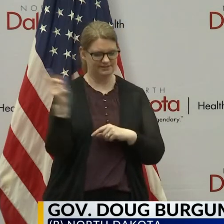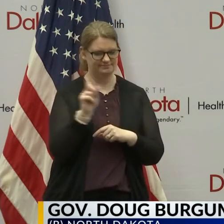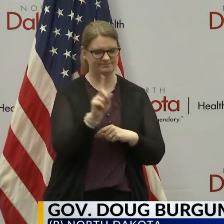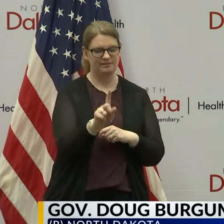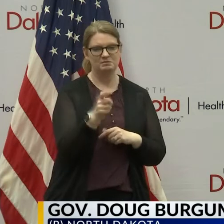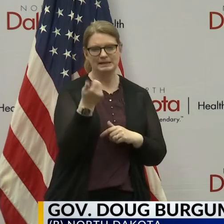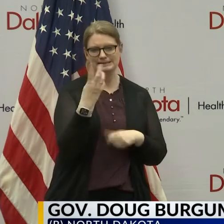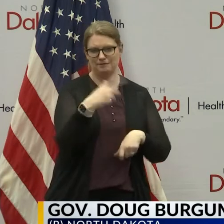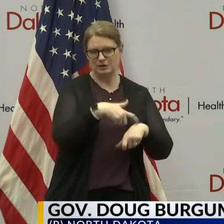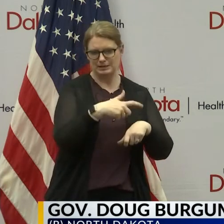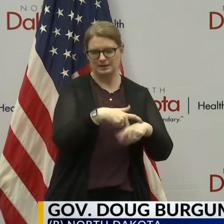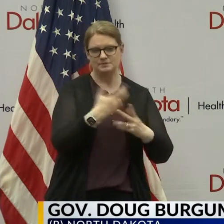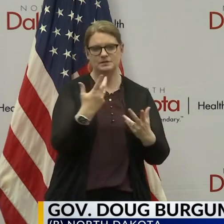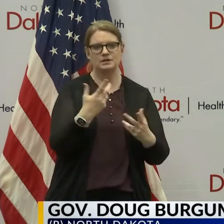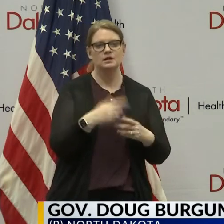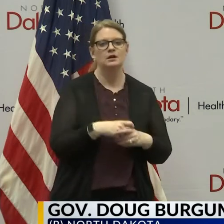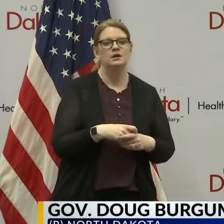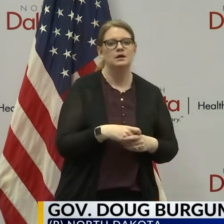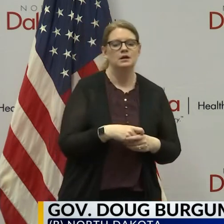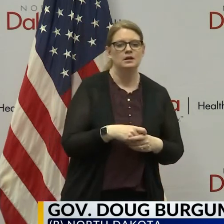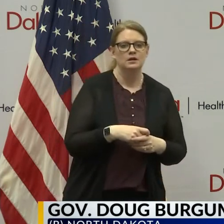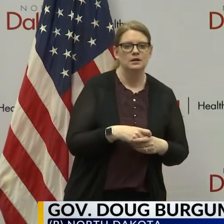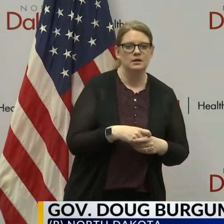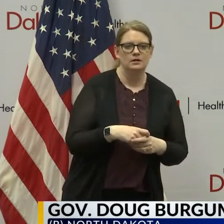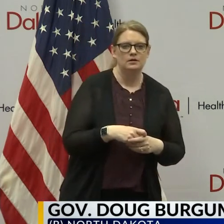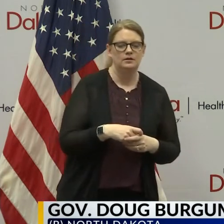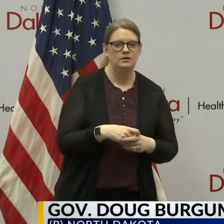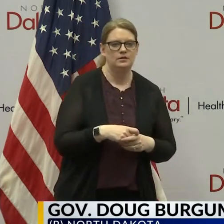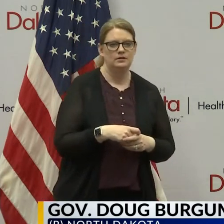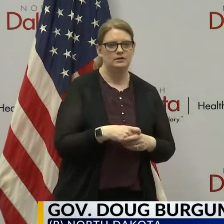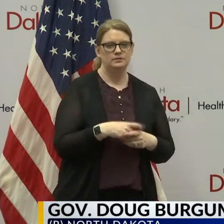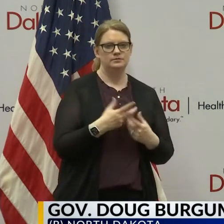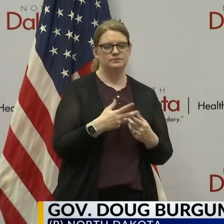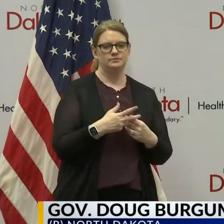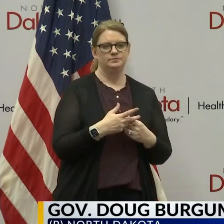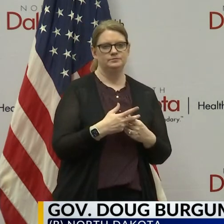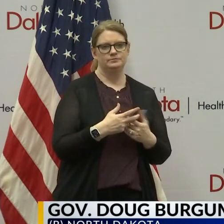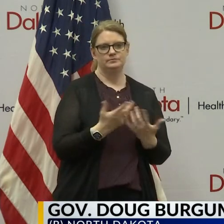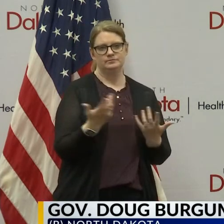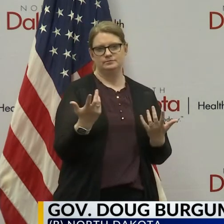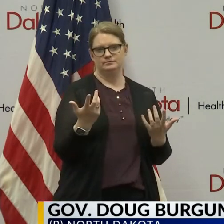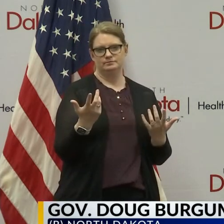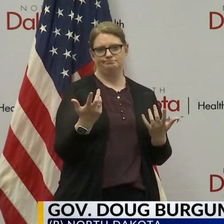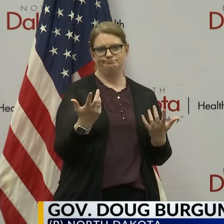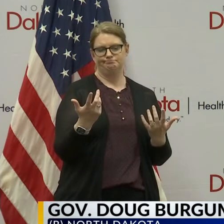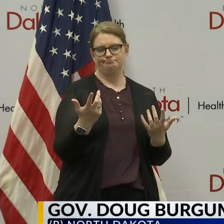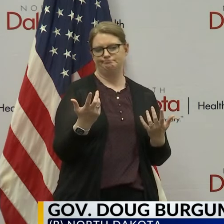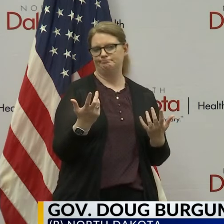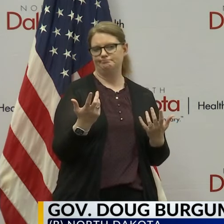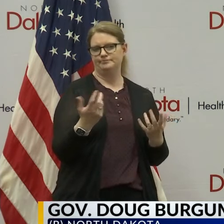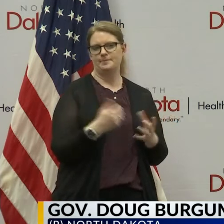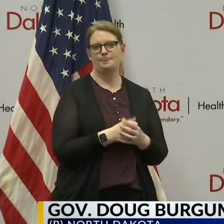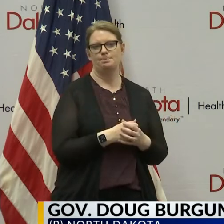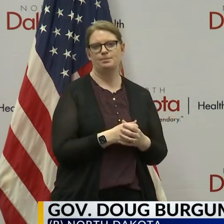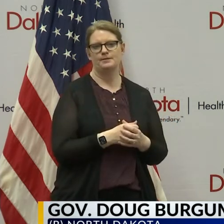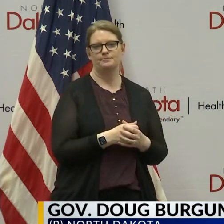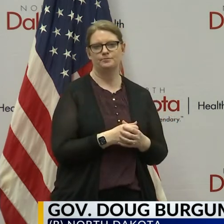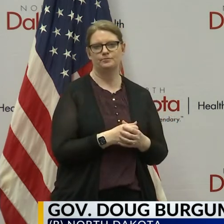INSURANCE COMMISSIONER JOHN GOTTFRIED WHO HAS BEEN A GREAT PARTNER THROUGH ALL OF THIS AND HAS BEEN AT THIS PODIUM SEVERAL